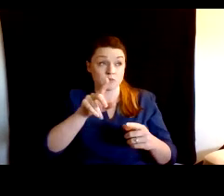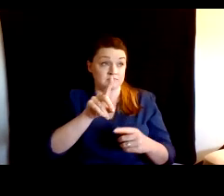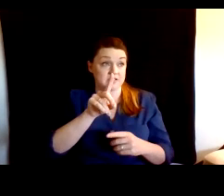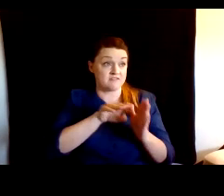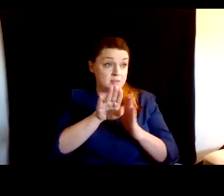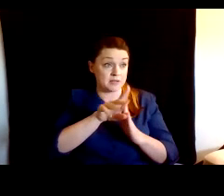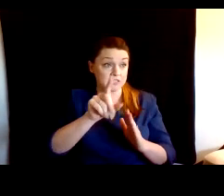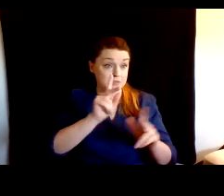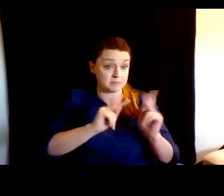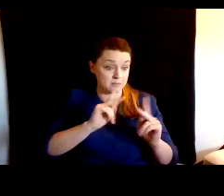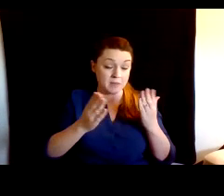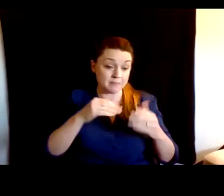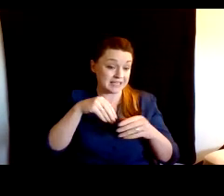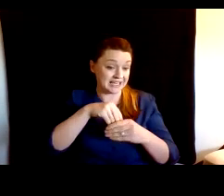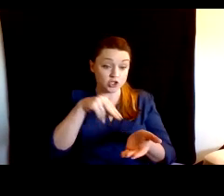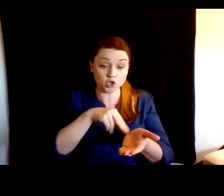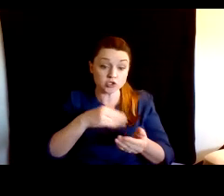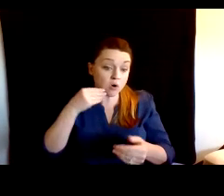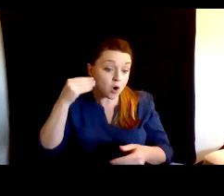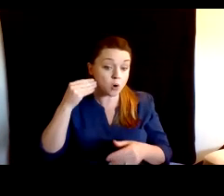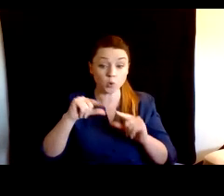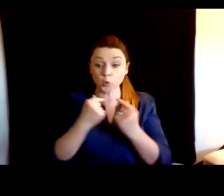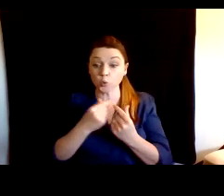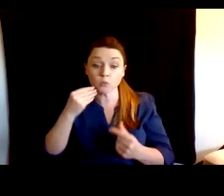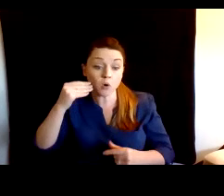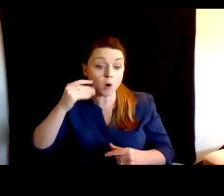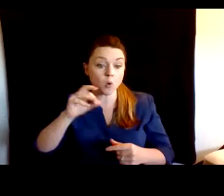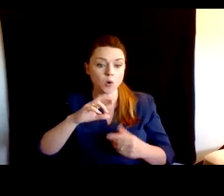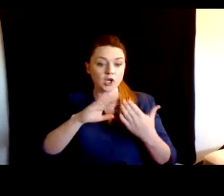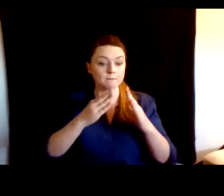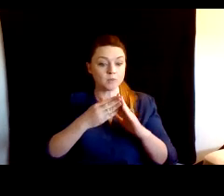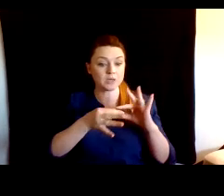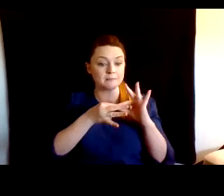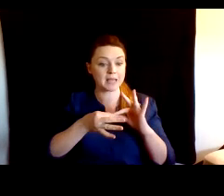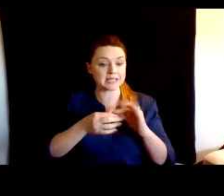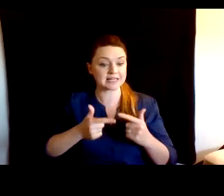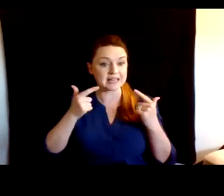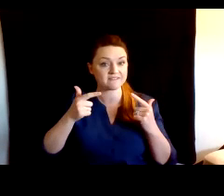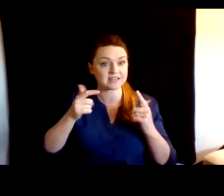who are in nursing homes or who are in group homes, or who are in community based living and who just can't find access